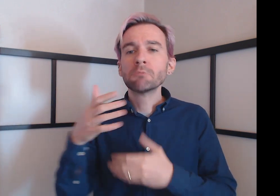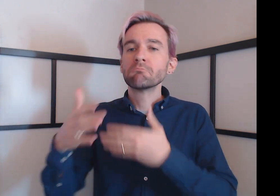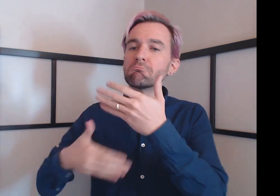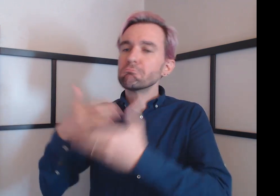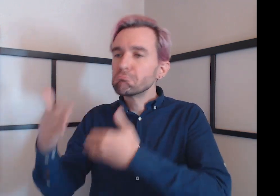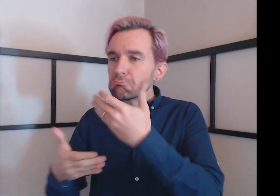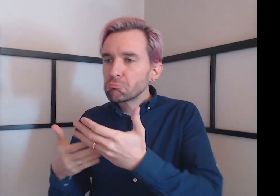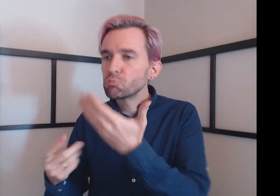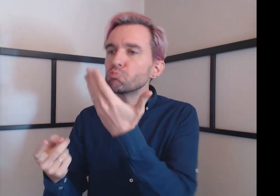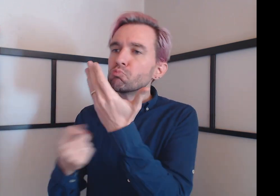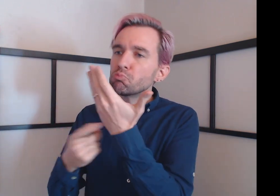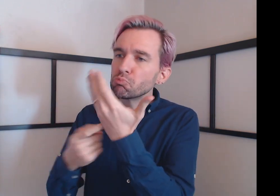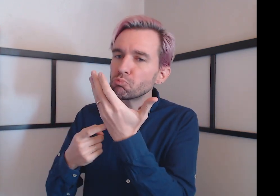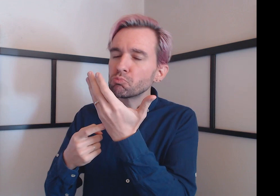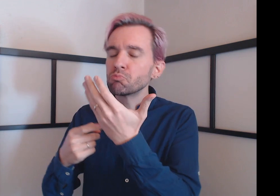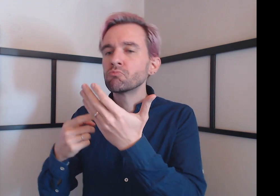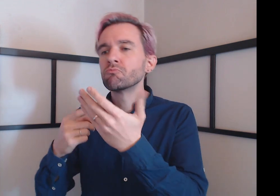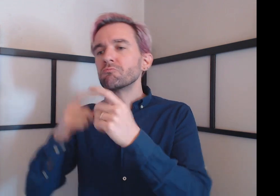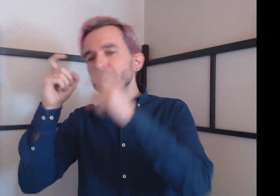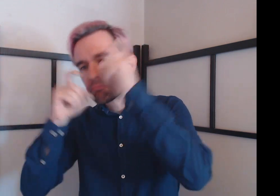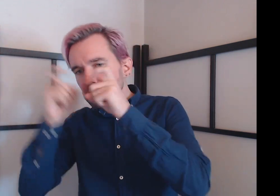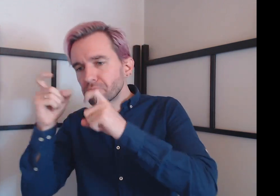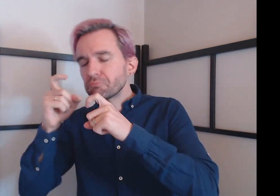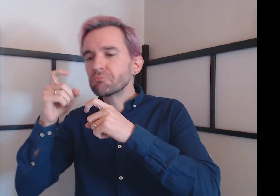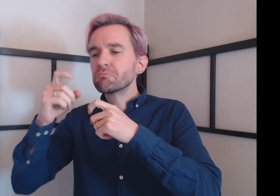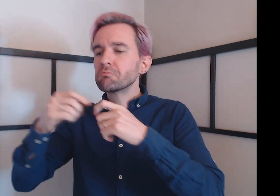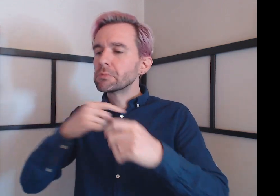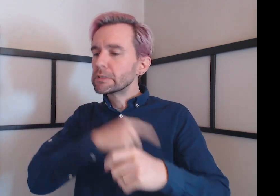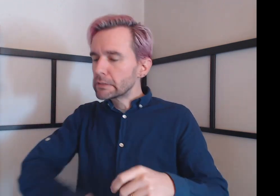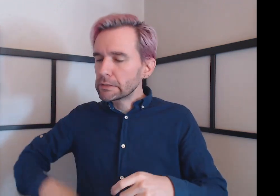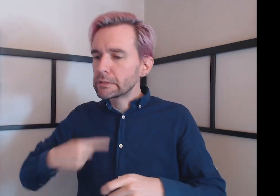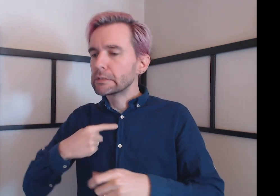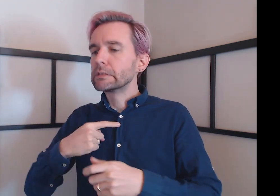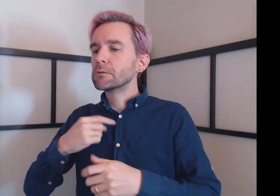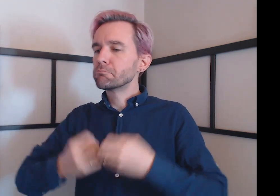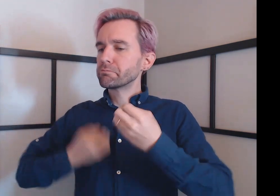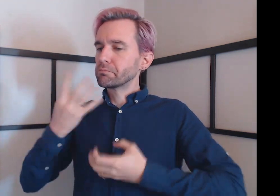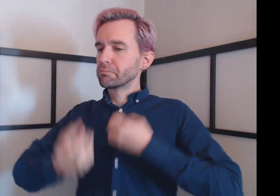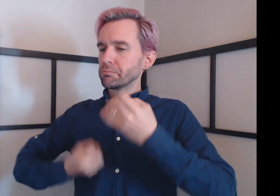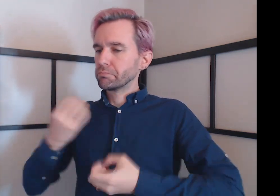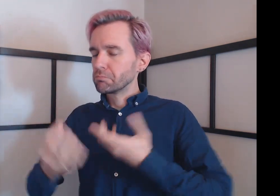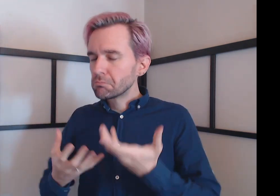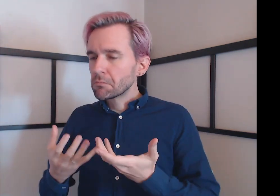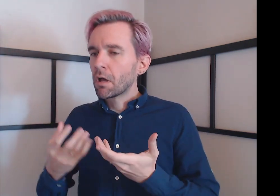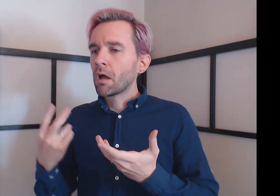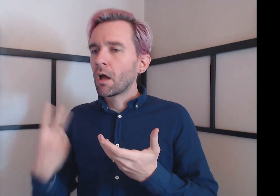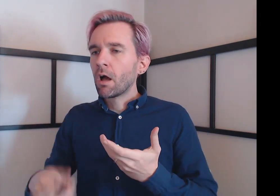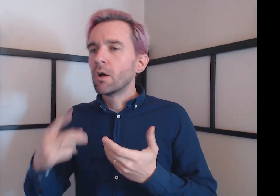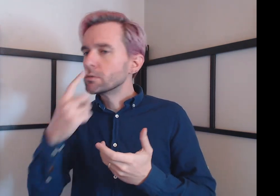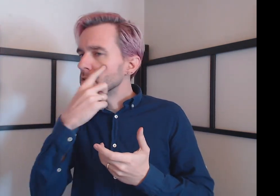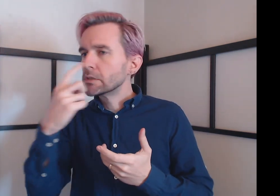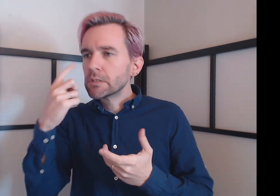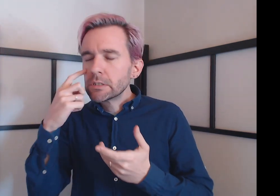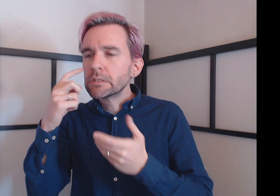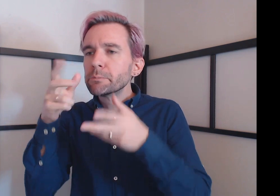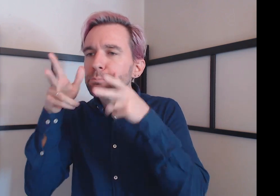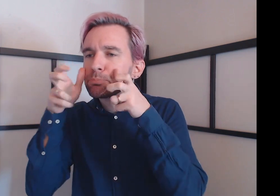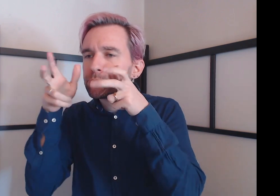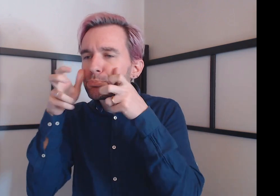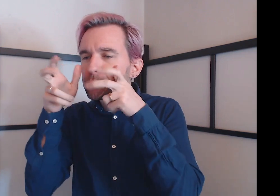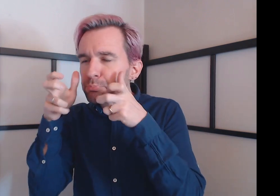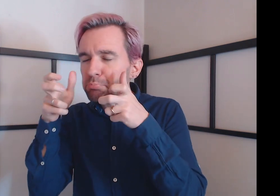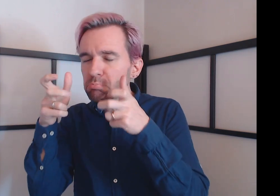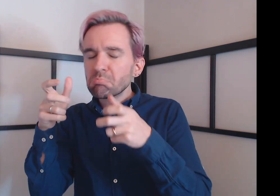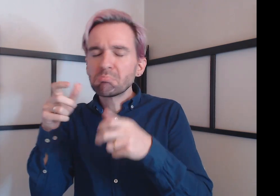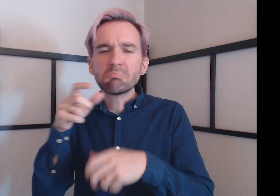while signed languages use the hands, face, and body for self-expression, and the eyes for perceiving.